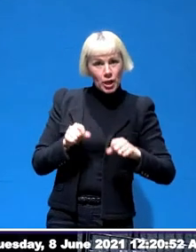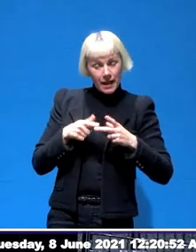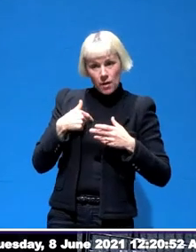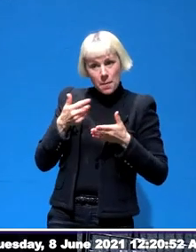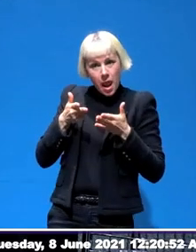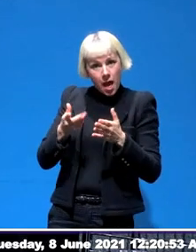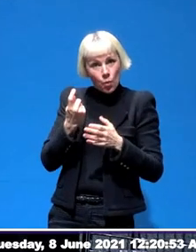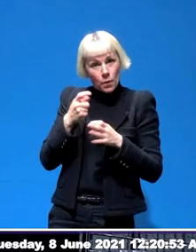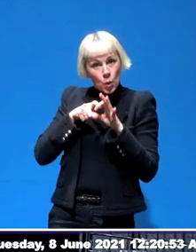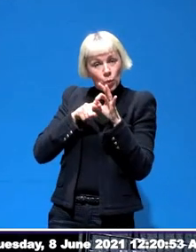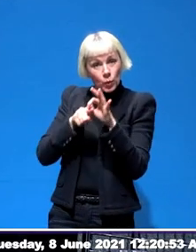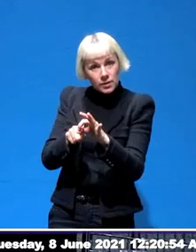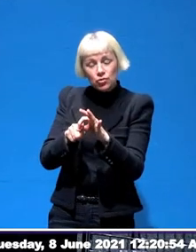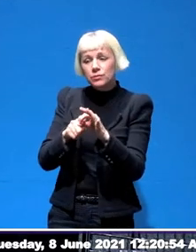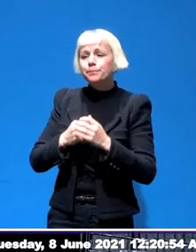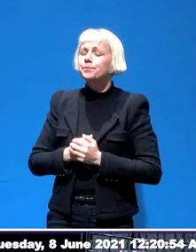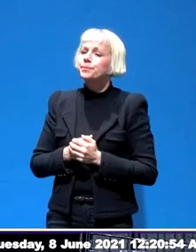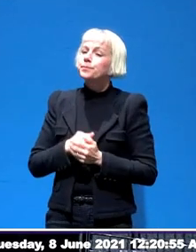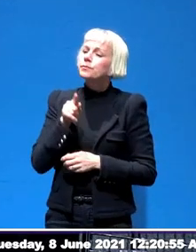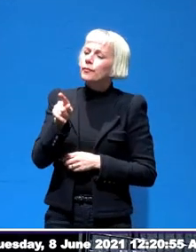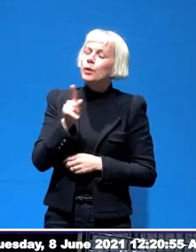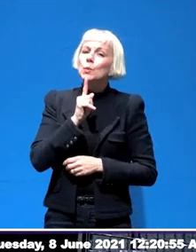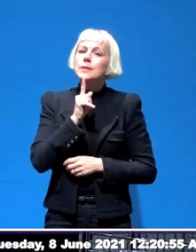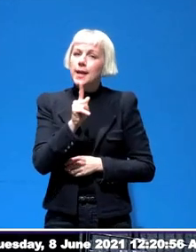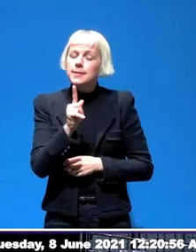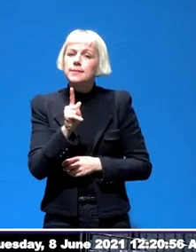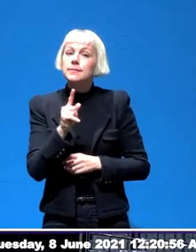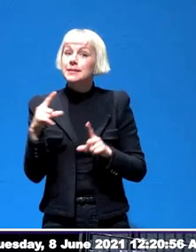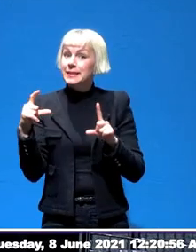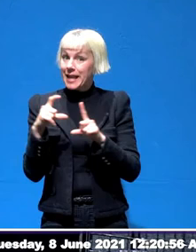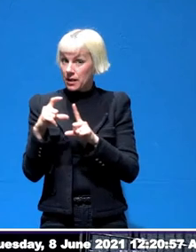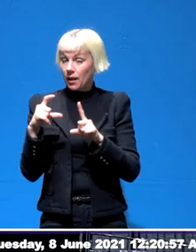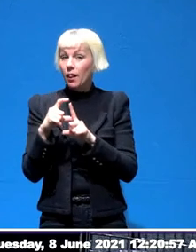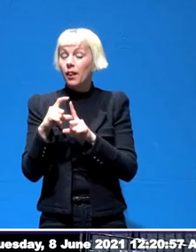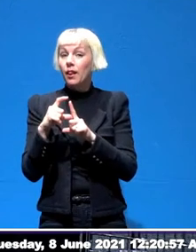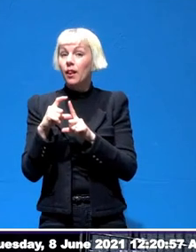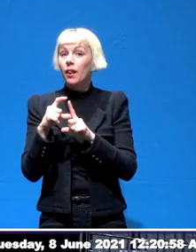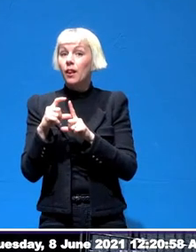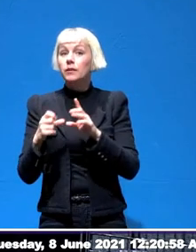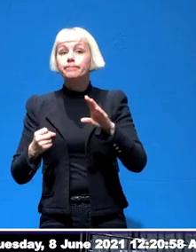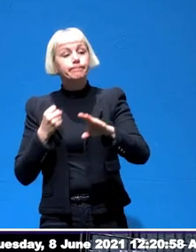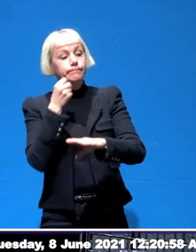You said that Daniel went into a residential living arrangement